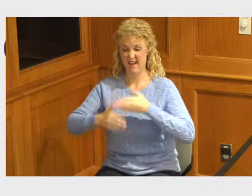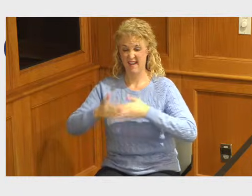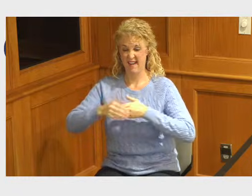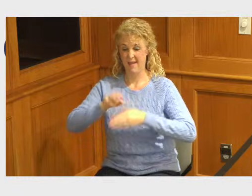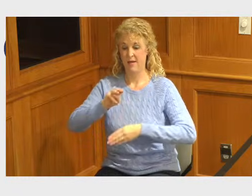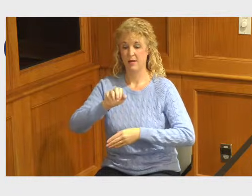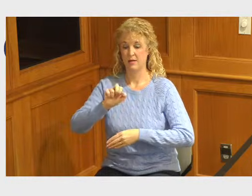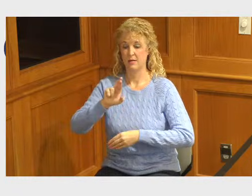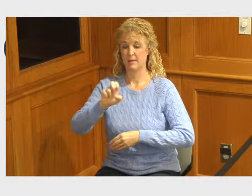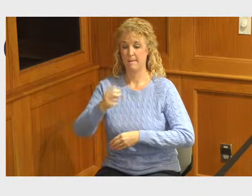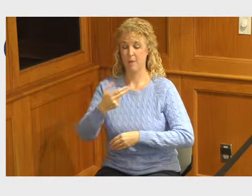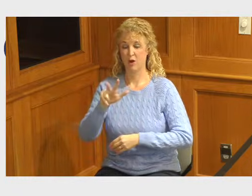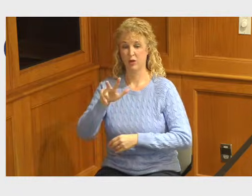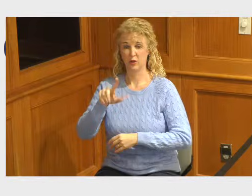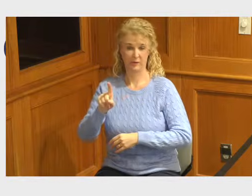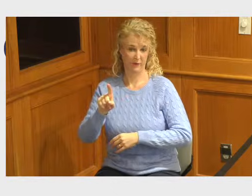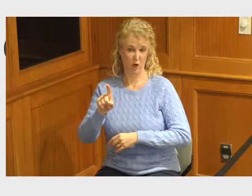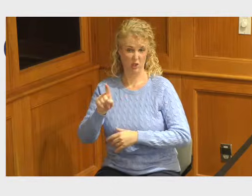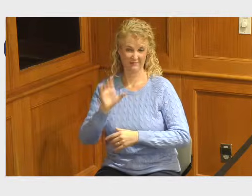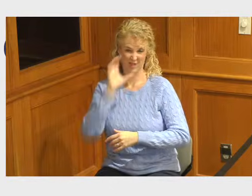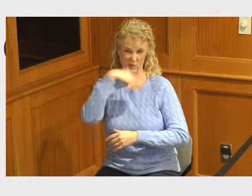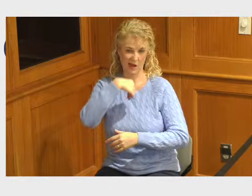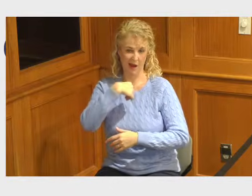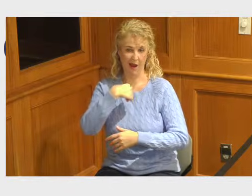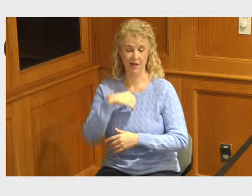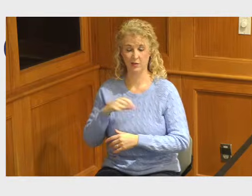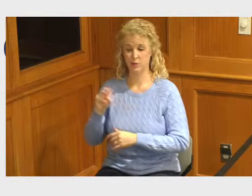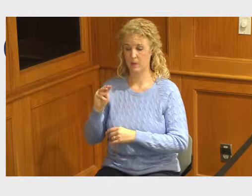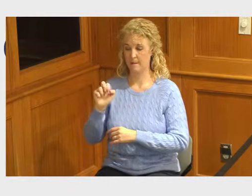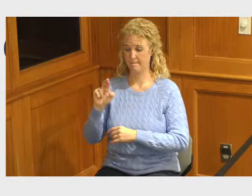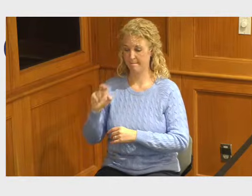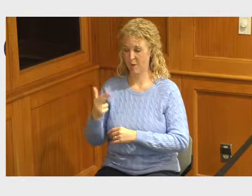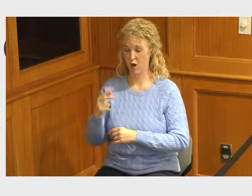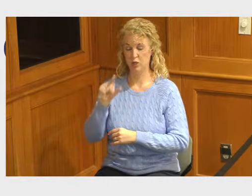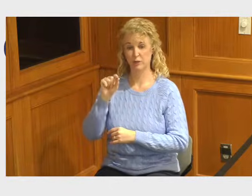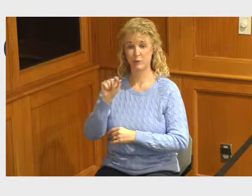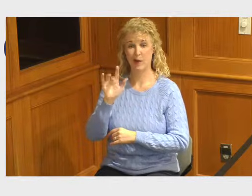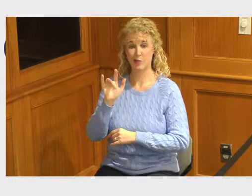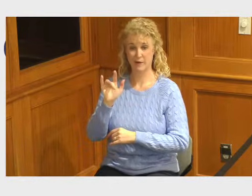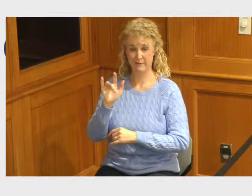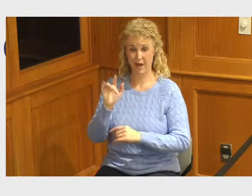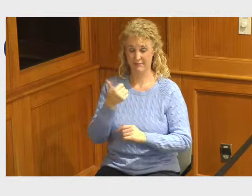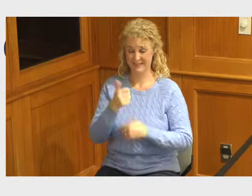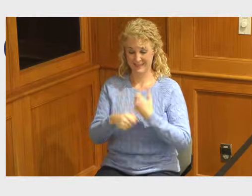So this is sort of something looking at through March of 2025. but the 10-year impact from looking